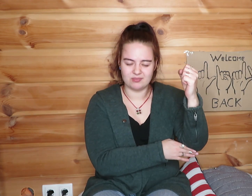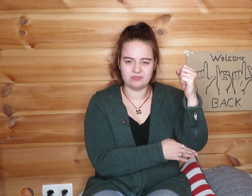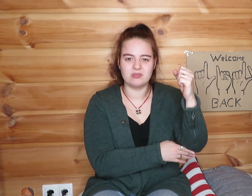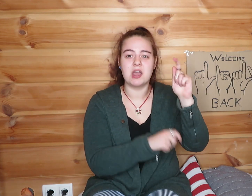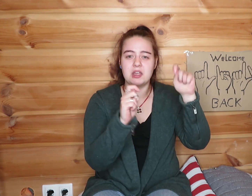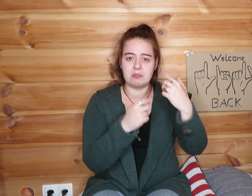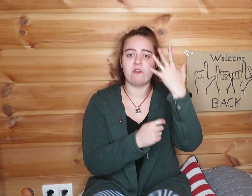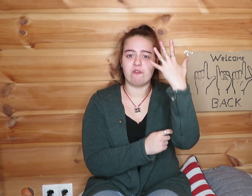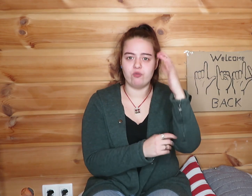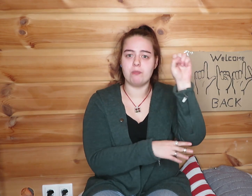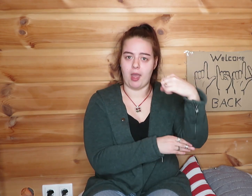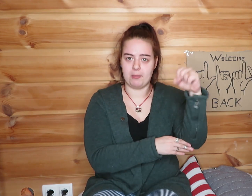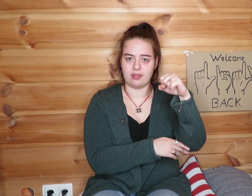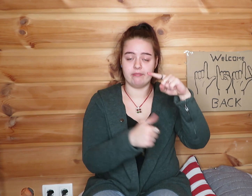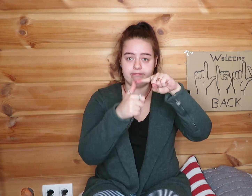There are 5 components.